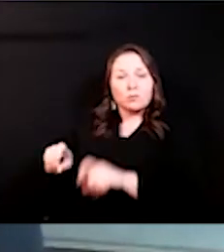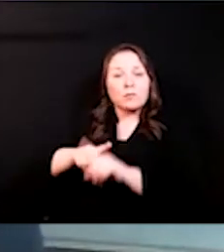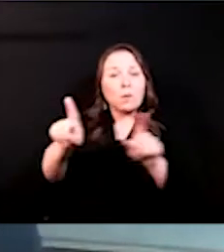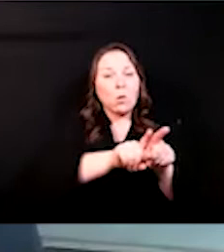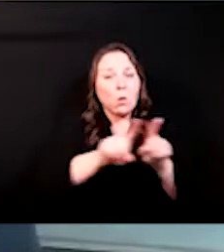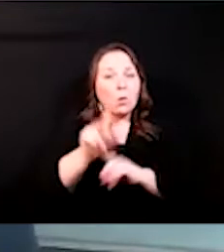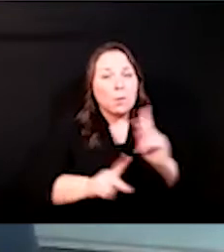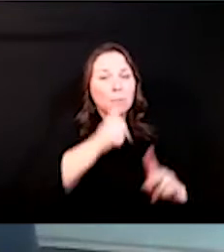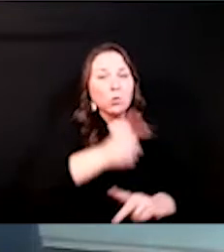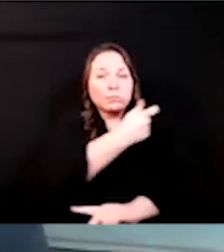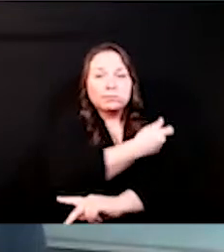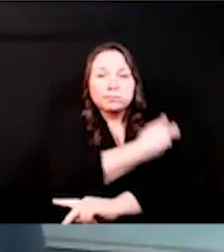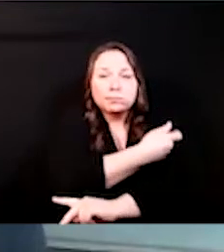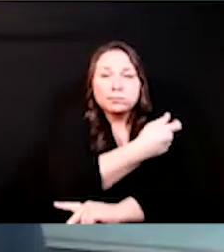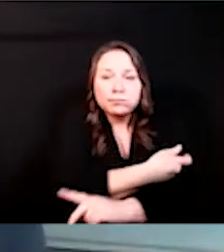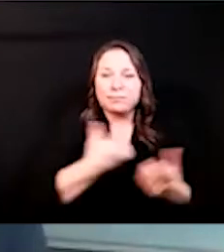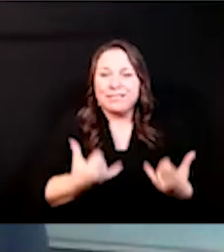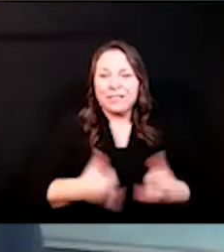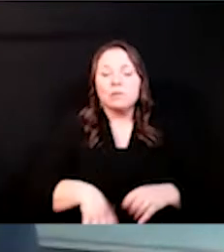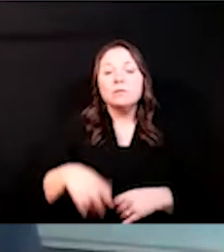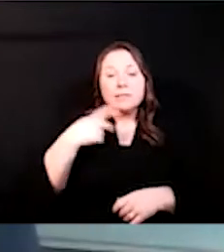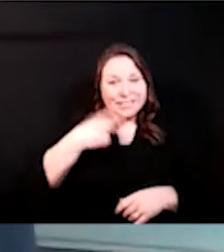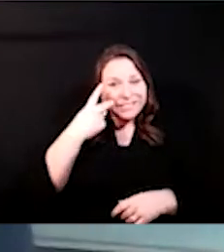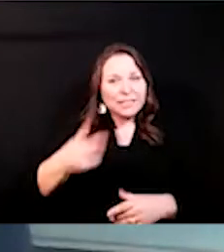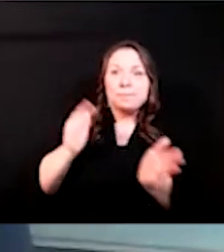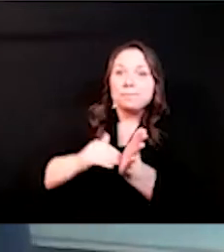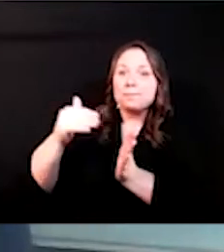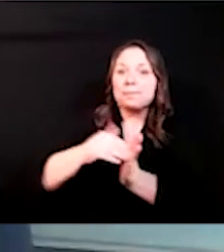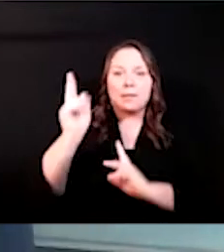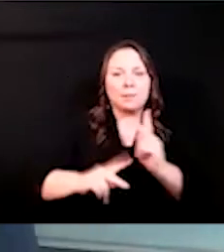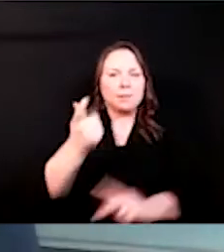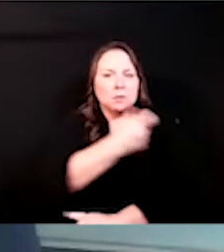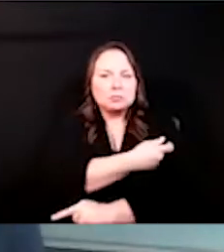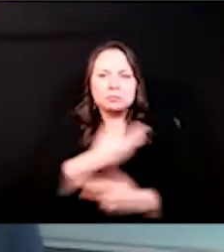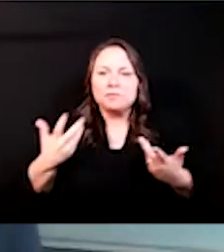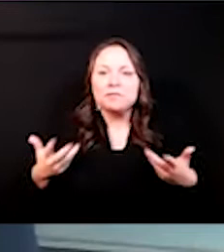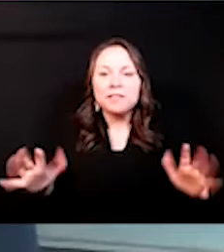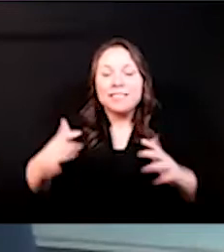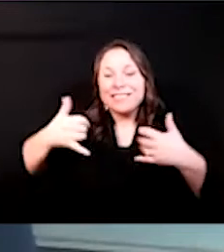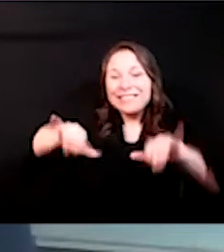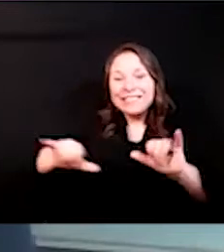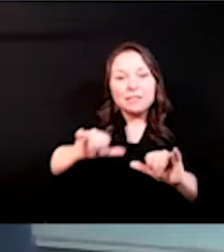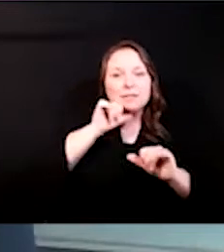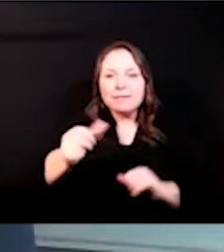RECEIVING THE VACCINES CURRENTLY SO AS WE'RE SEE MILLIONS OF PEOPLE BEING VACCINATED, WE'RE